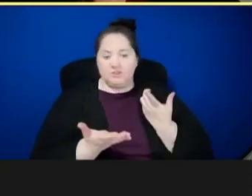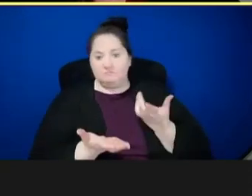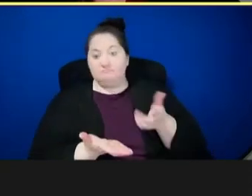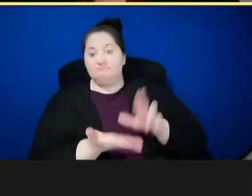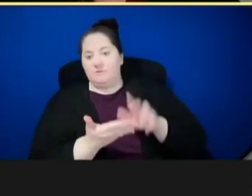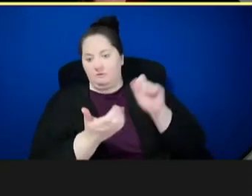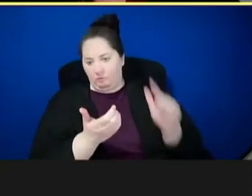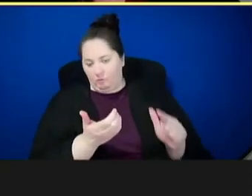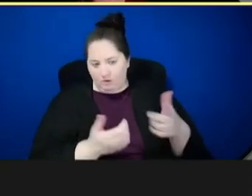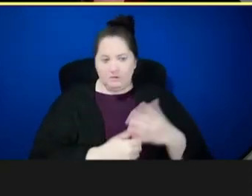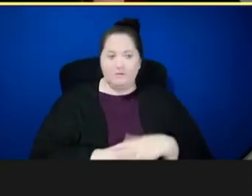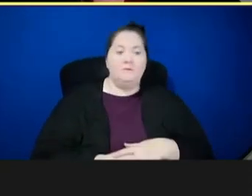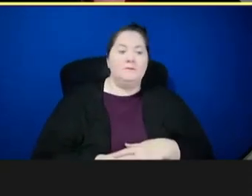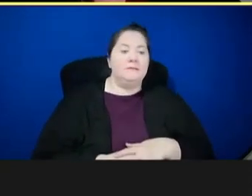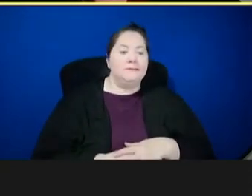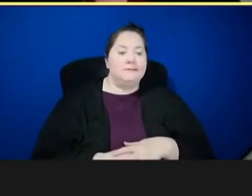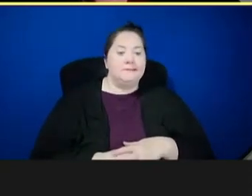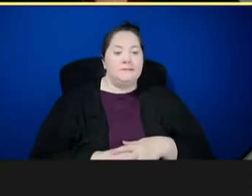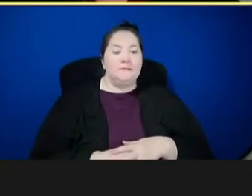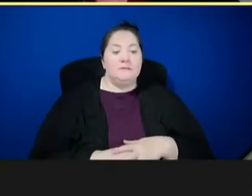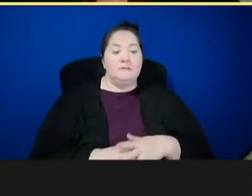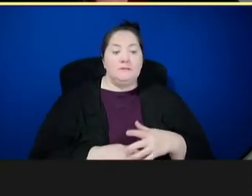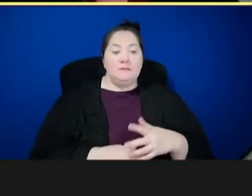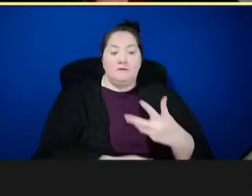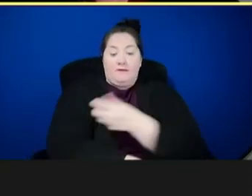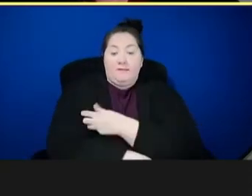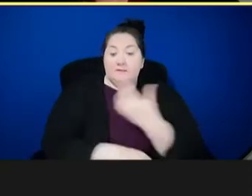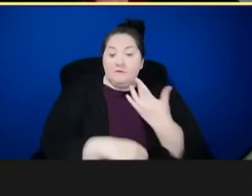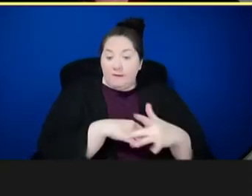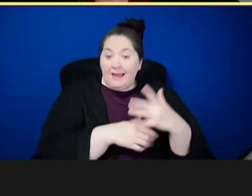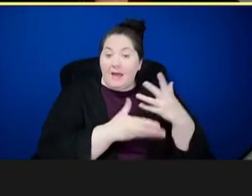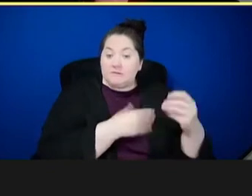of our sites organized vaccine availability outside of clinic times for their residents.